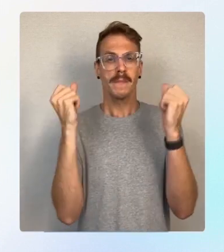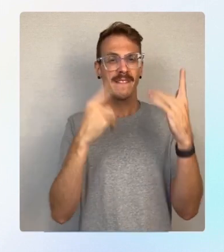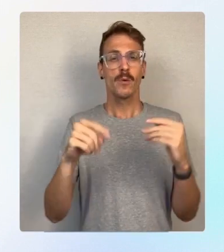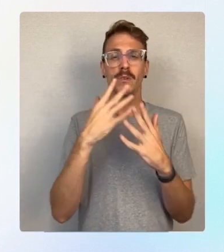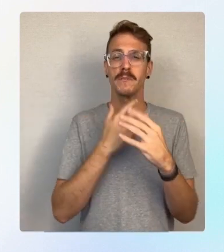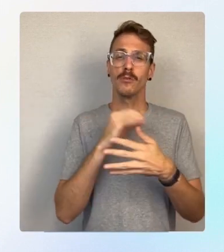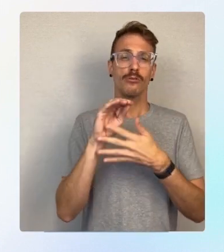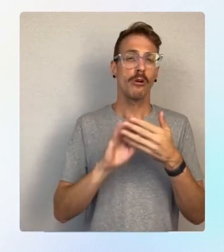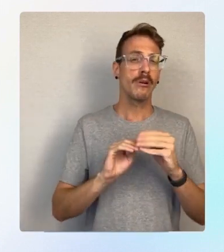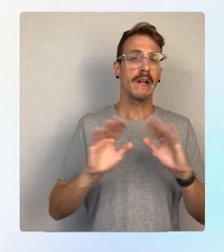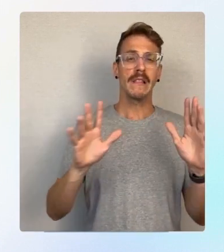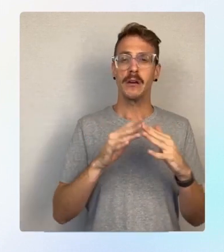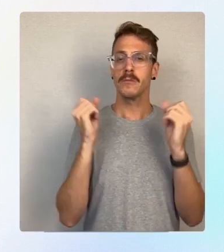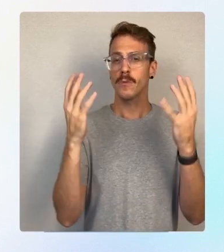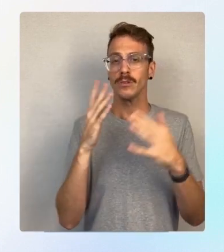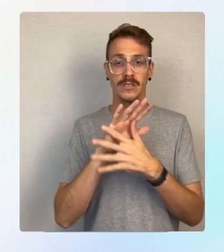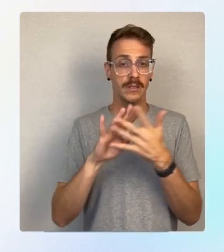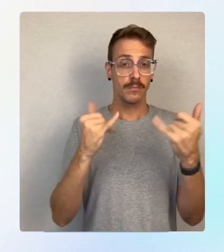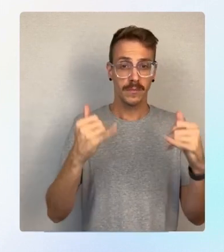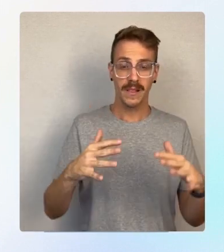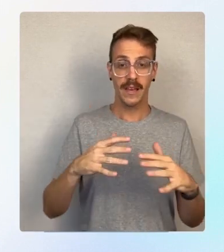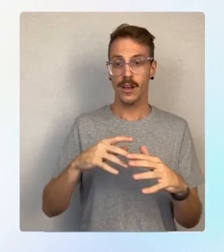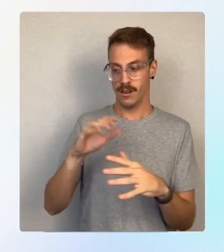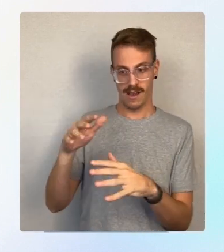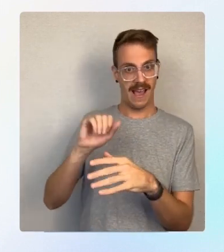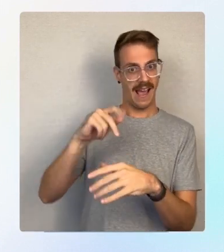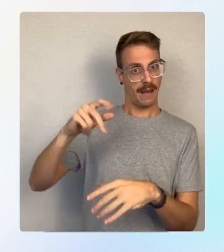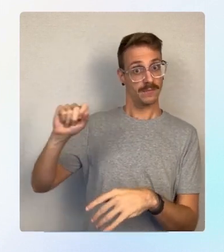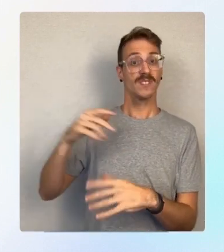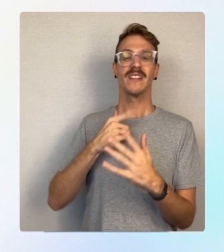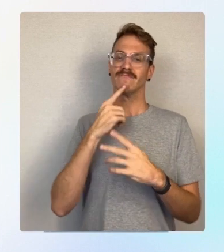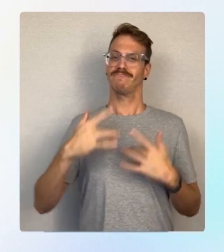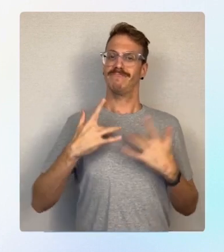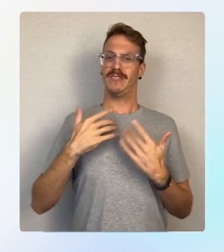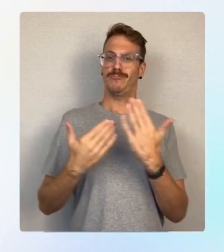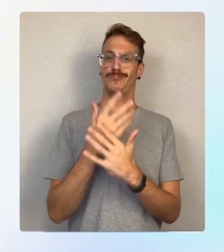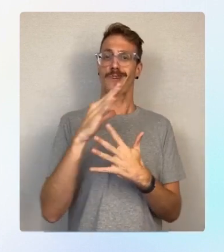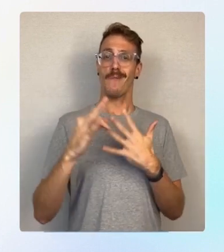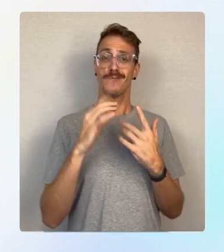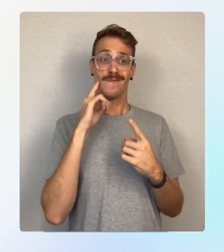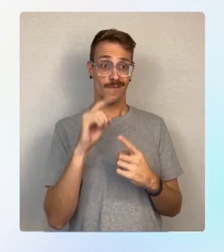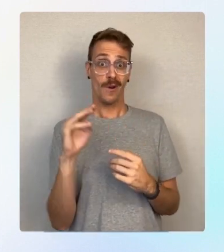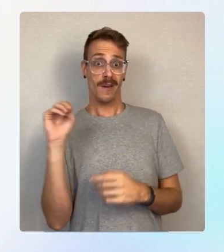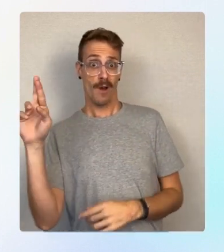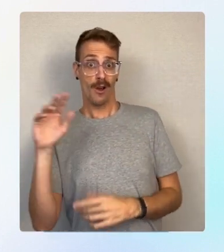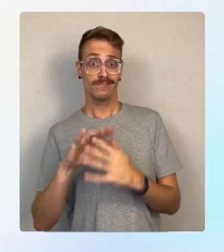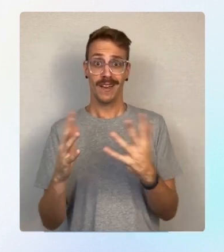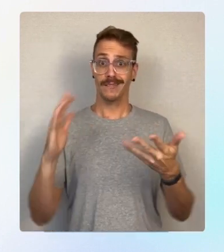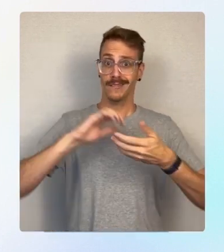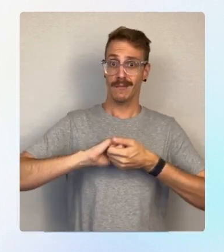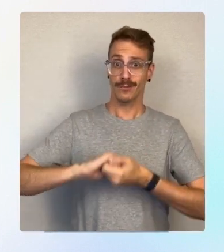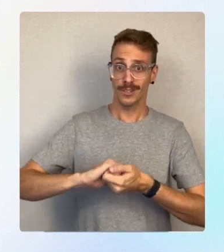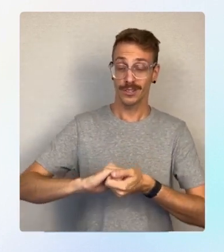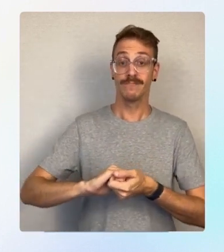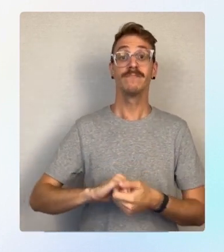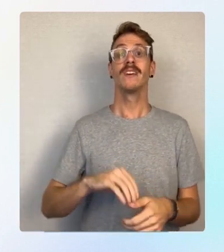It's an exciting new domain in Mixed Reality for both entertainment and collaboration. Gone are the days when co-located experiences